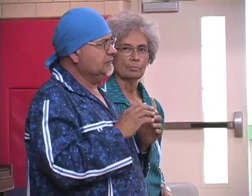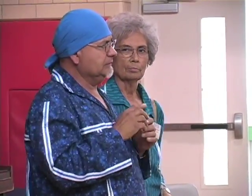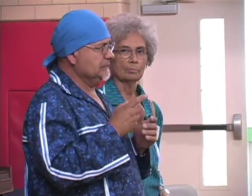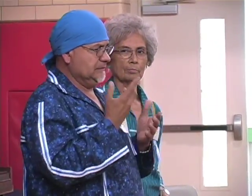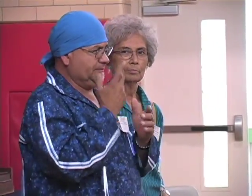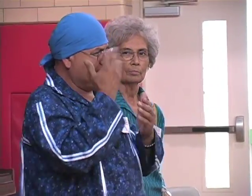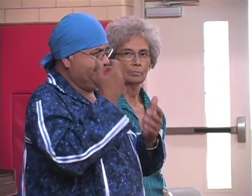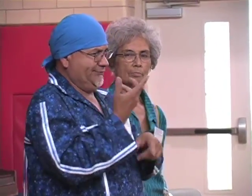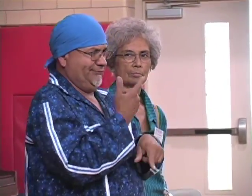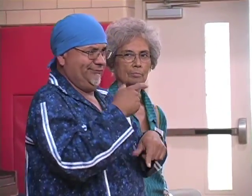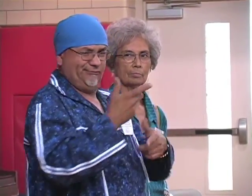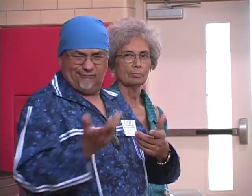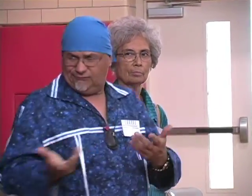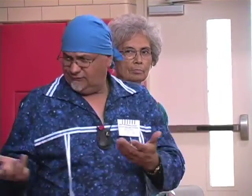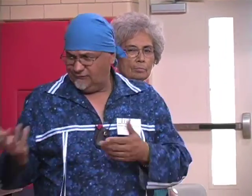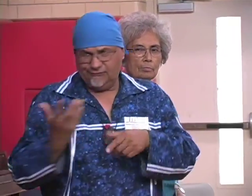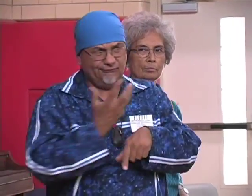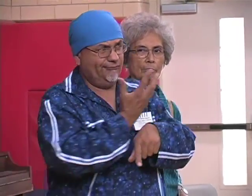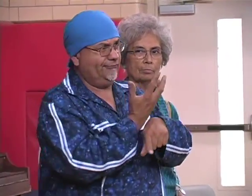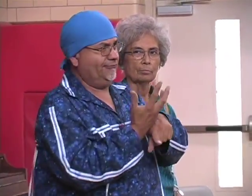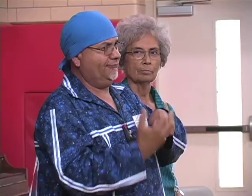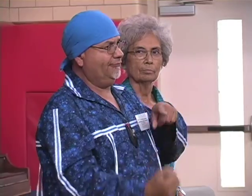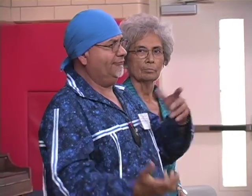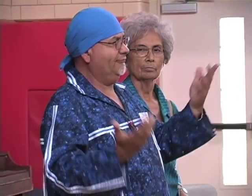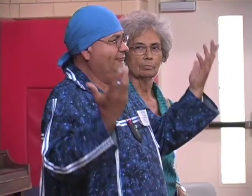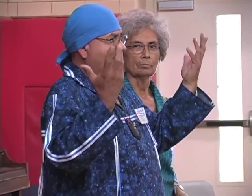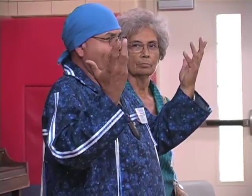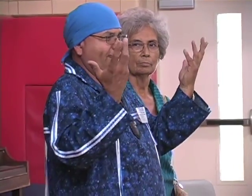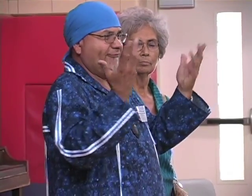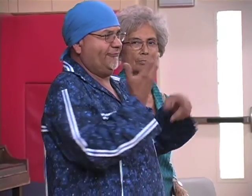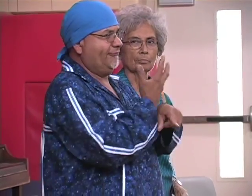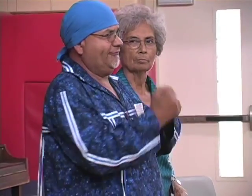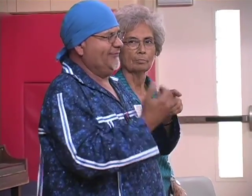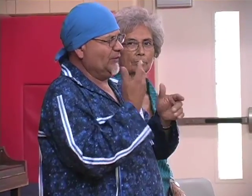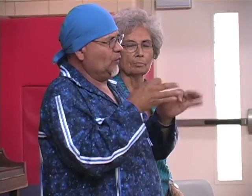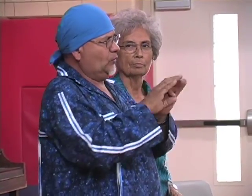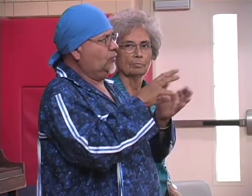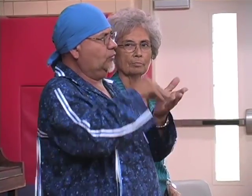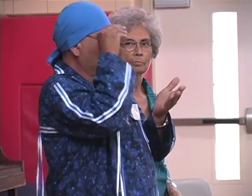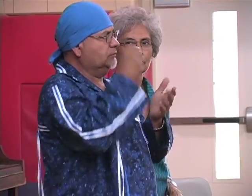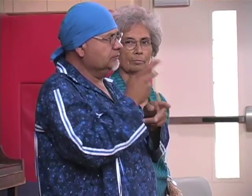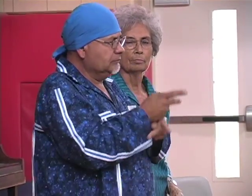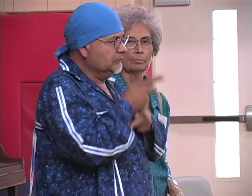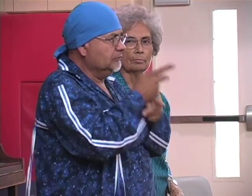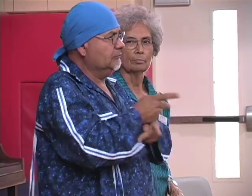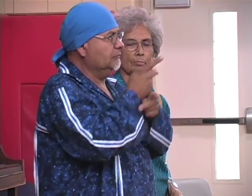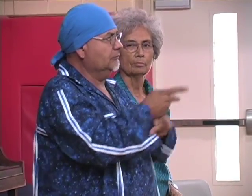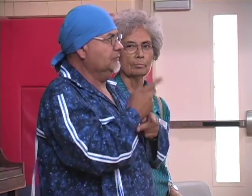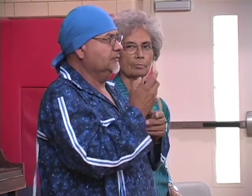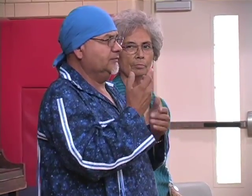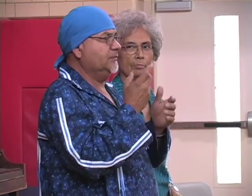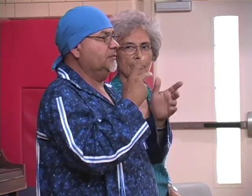Those corns are running out. It is important to learn to conserve and eat with caution.